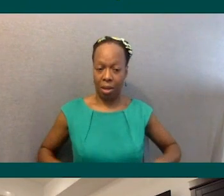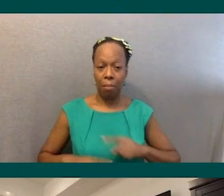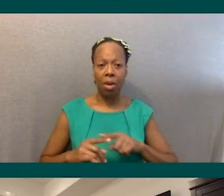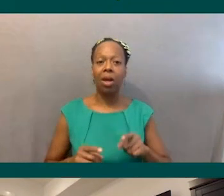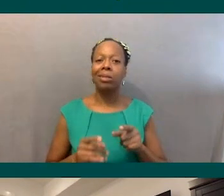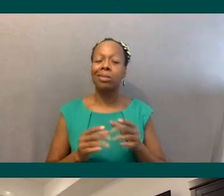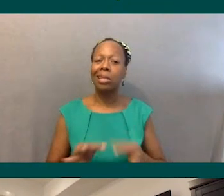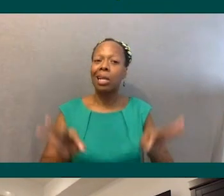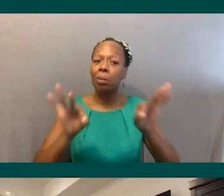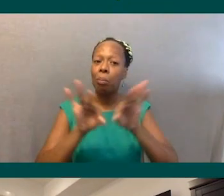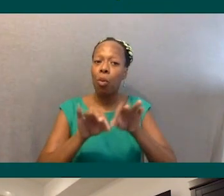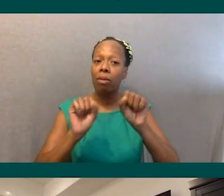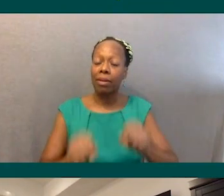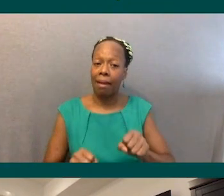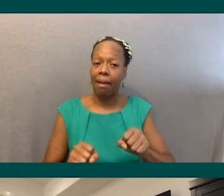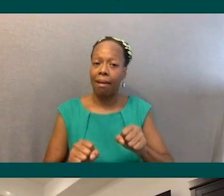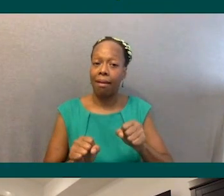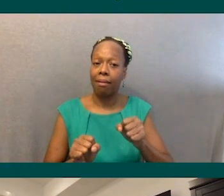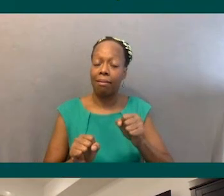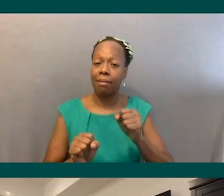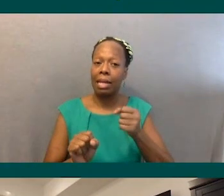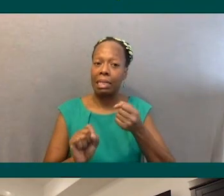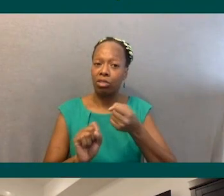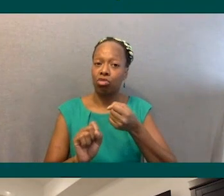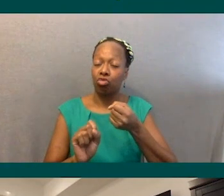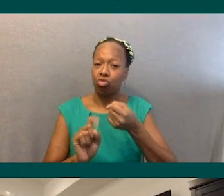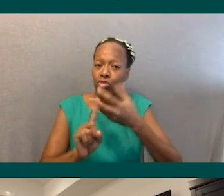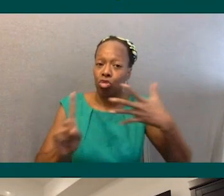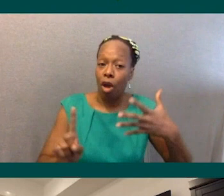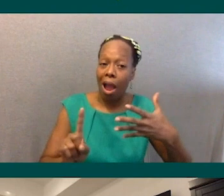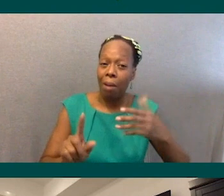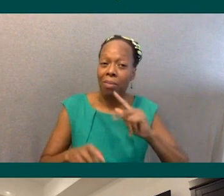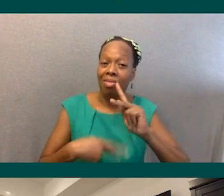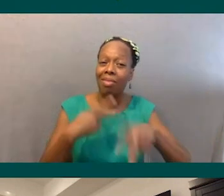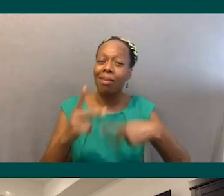classify cerebral palsy according to the movement disorder that it presents.